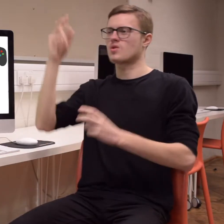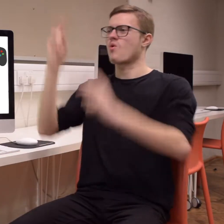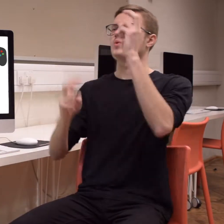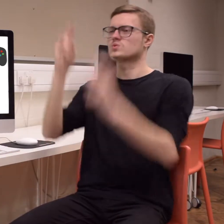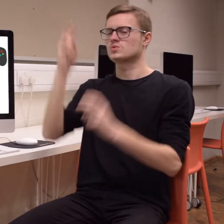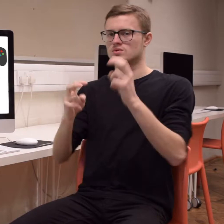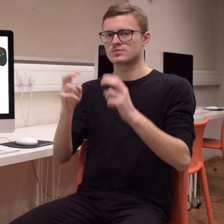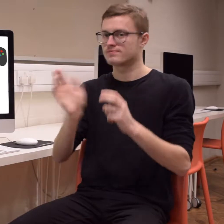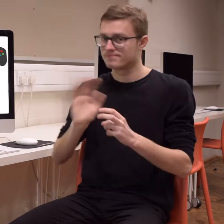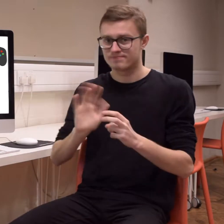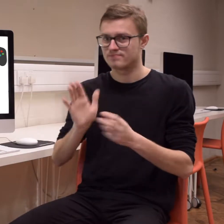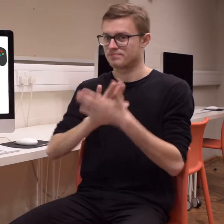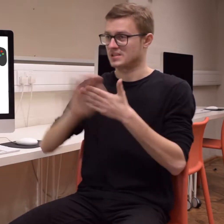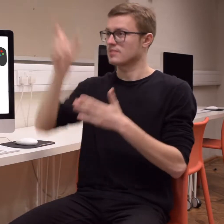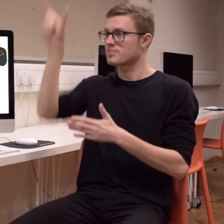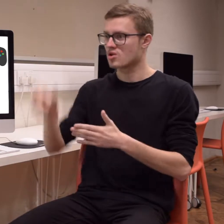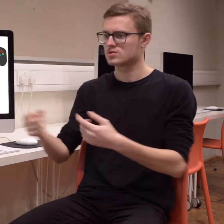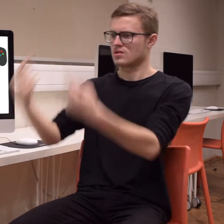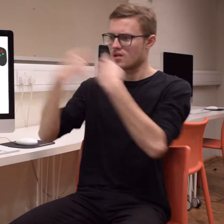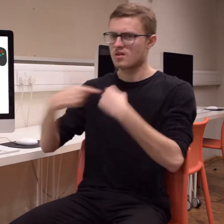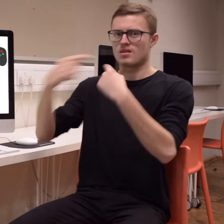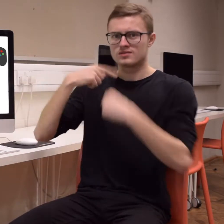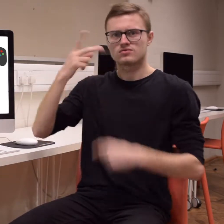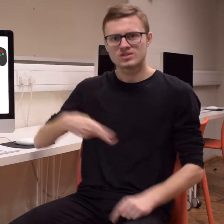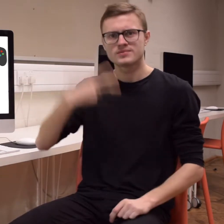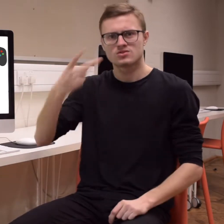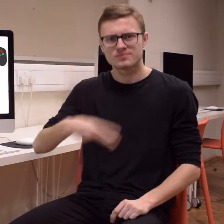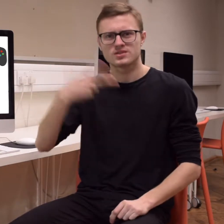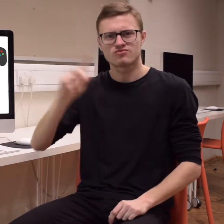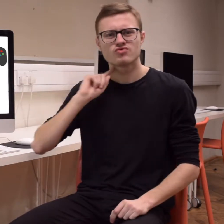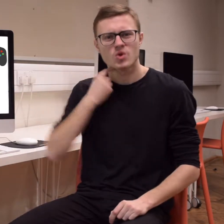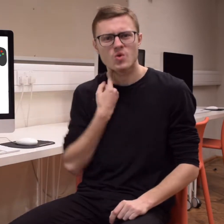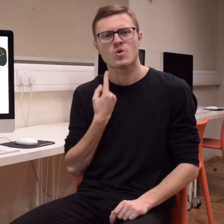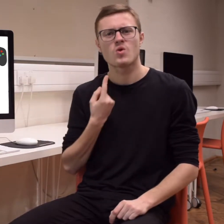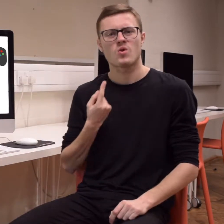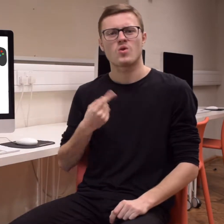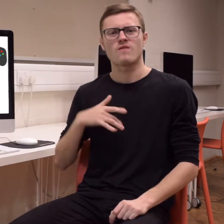argument between two people. But if someone is repeatedly cruel to you, that’s